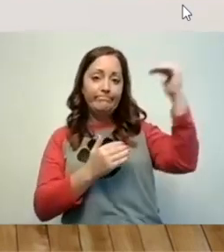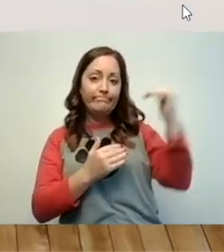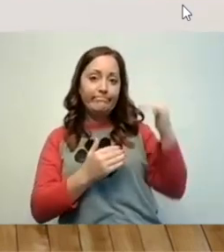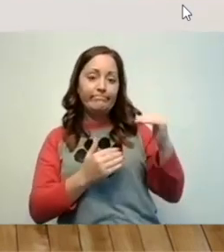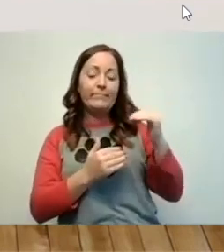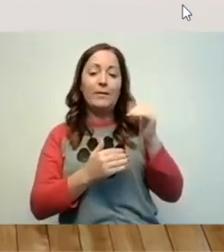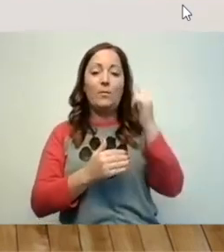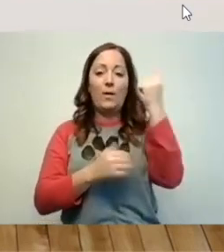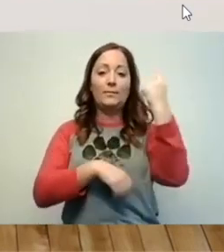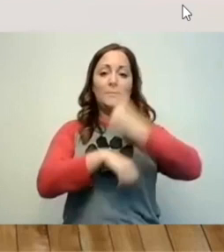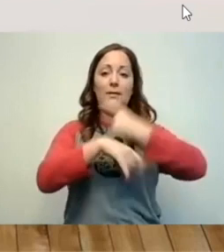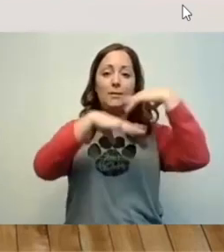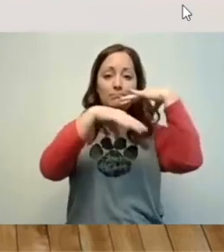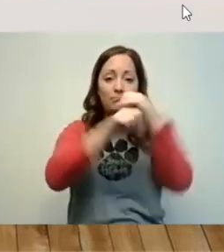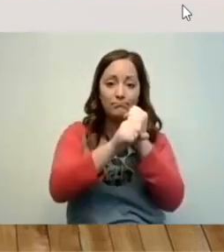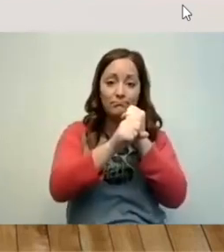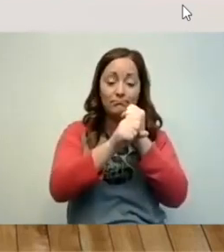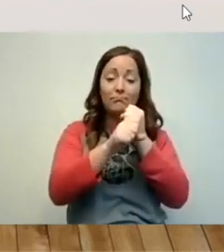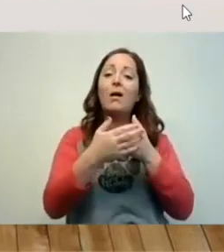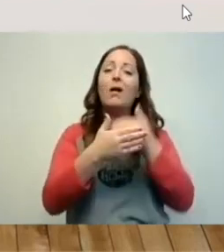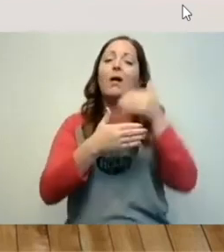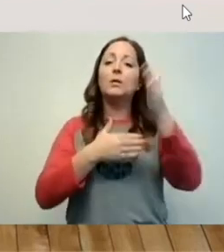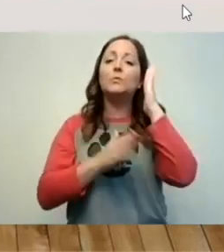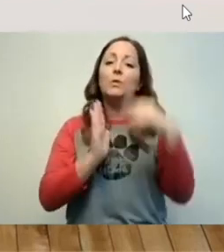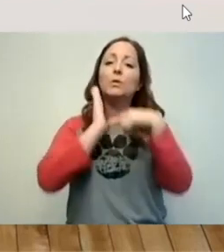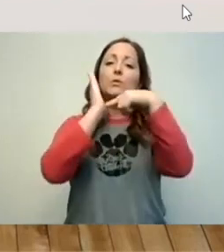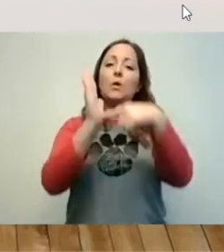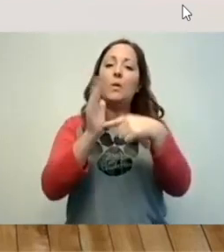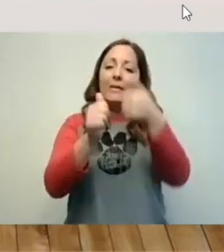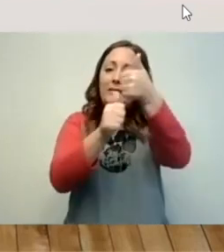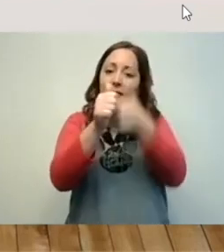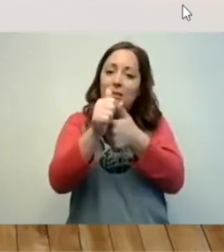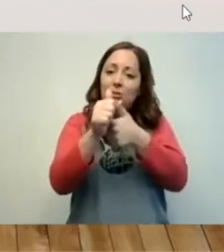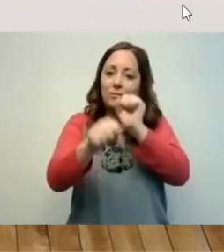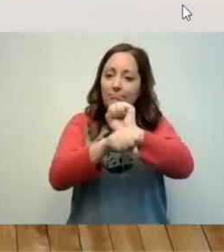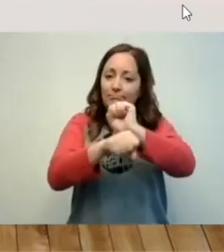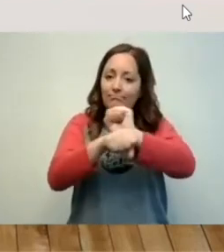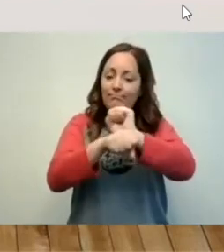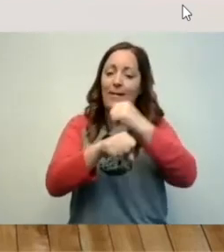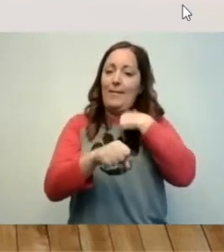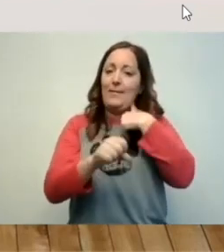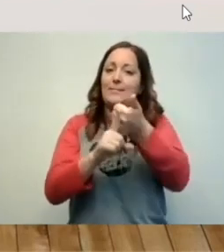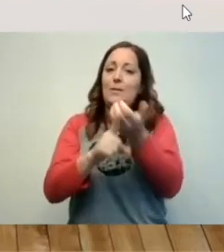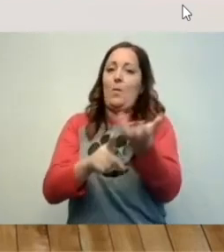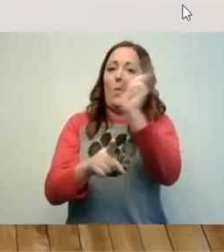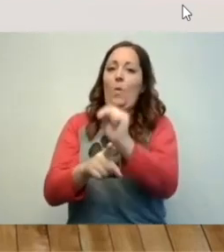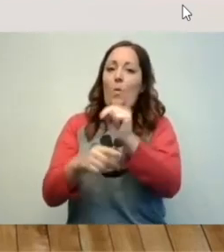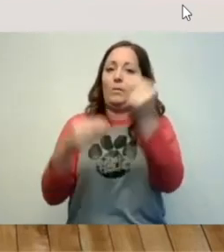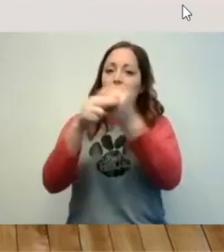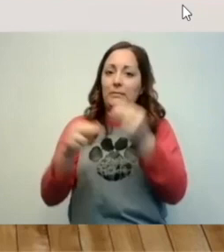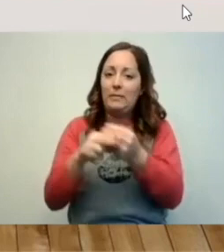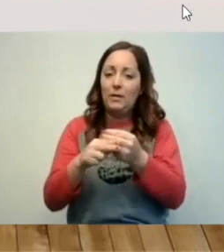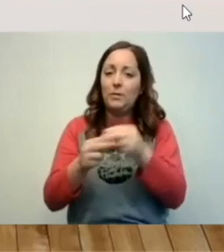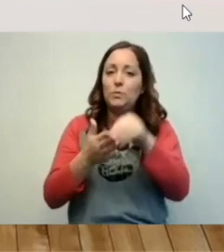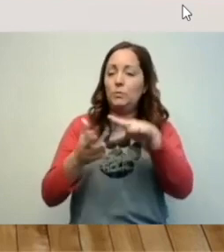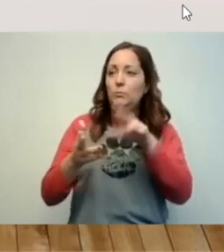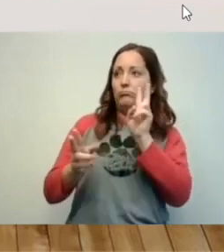Here's an example of what our daily work schedule looks like in this weekly blast.